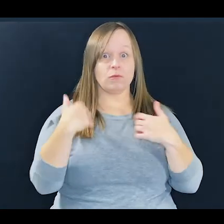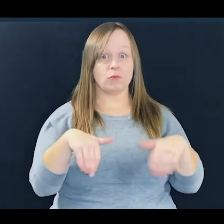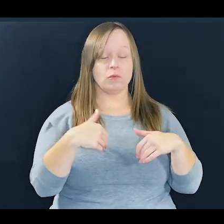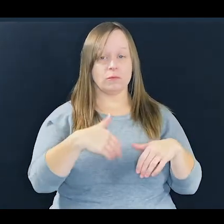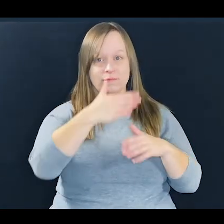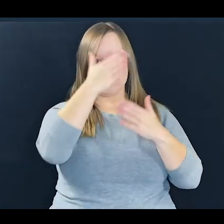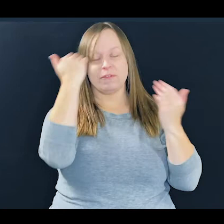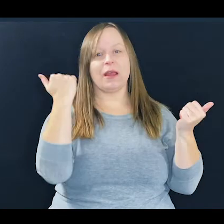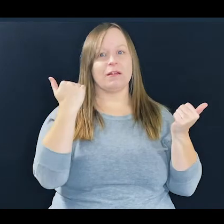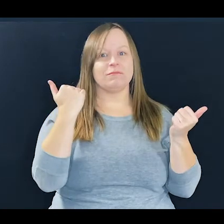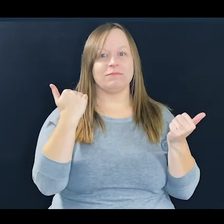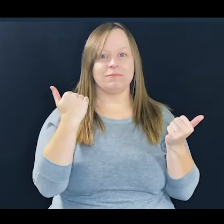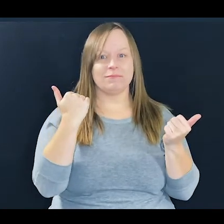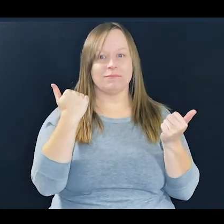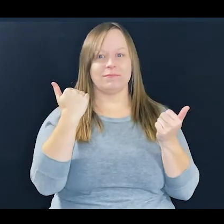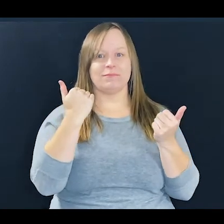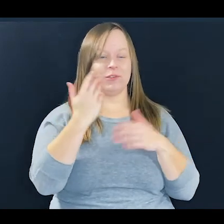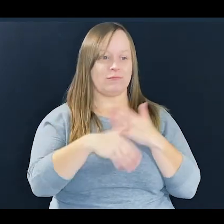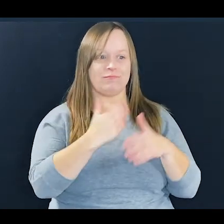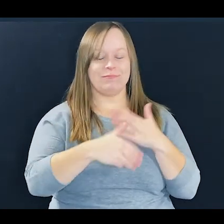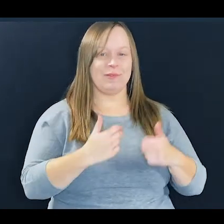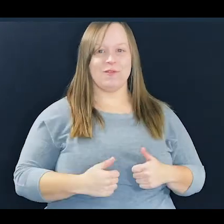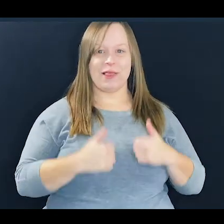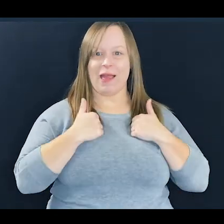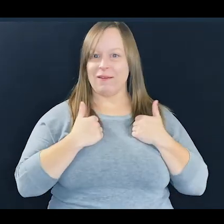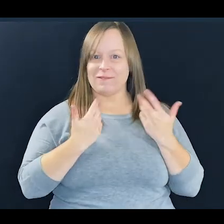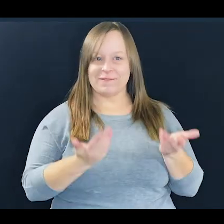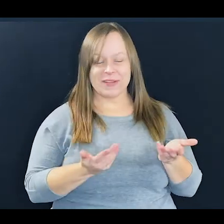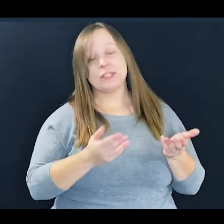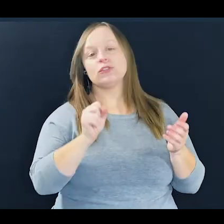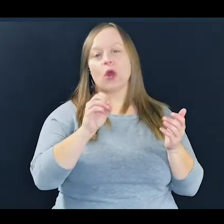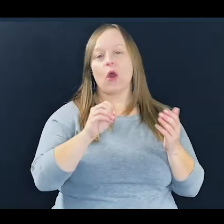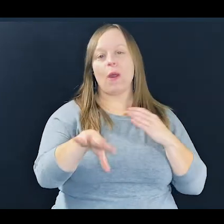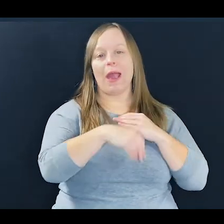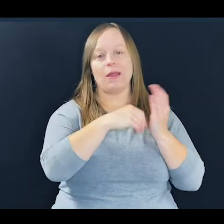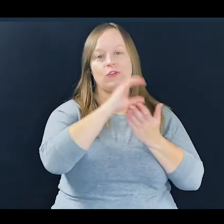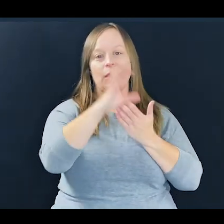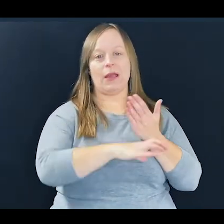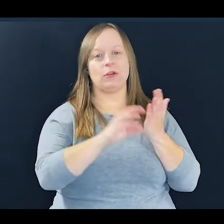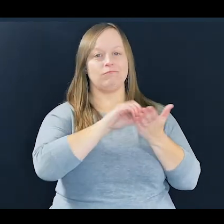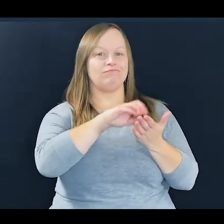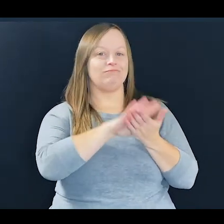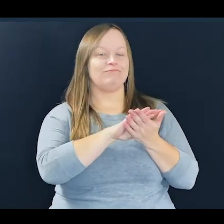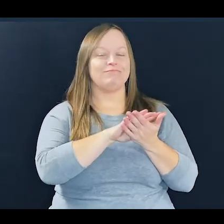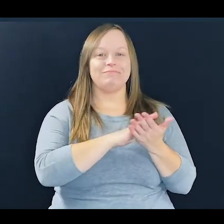It's easy to get lost in the mix of things. So we will always suggest that clients put it